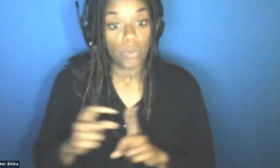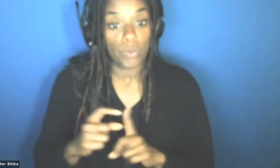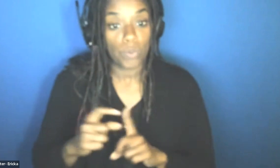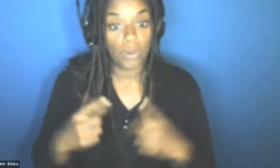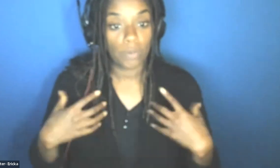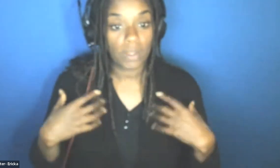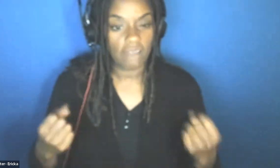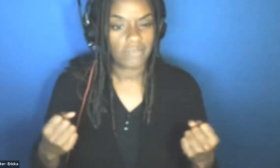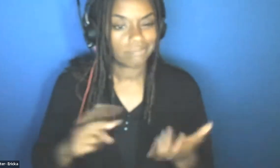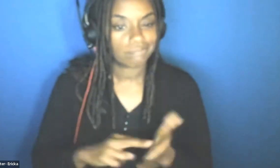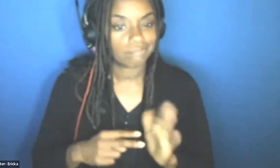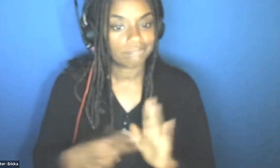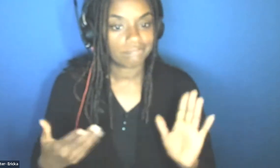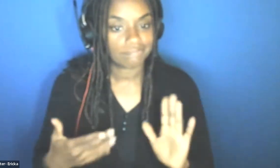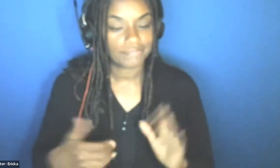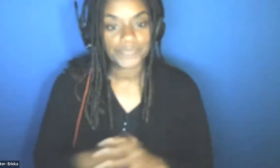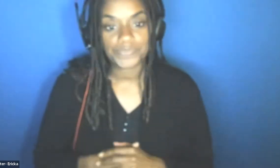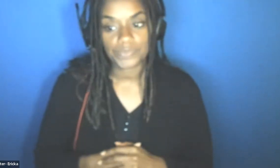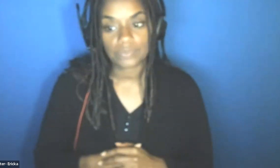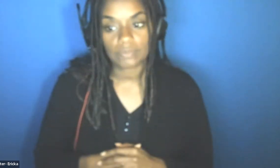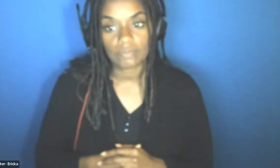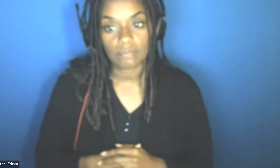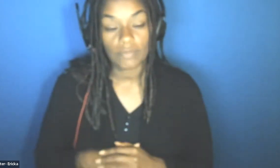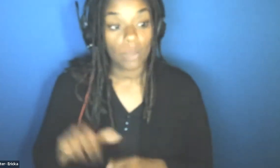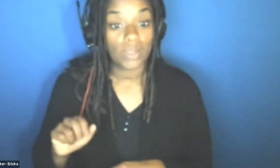Wallin versus the Minnesota Department of Corrections in 1998.